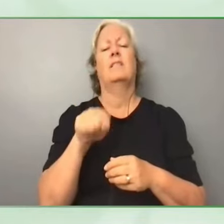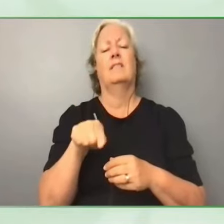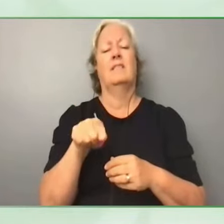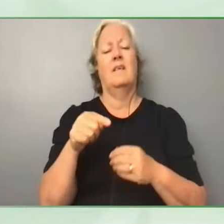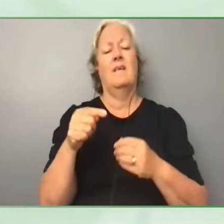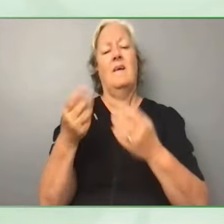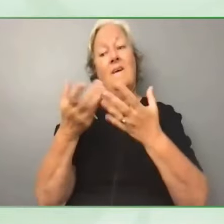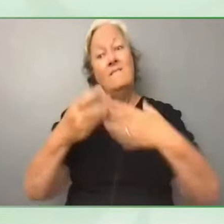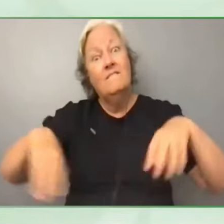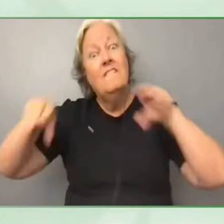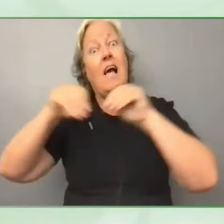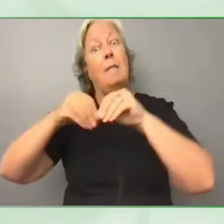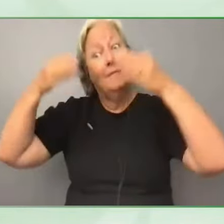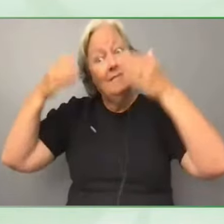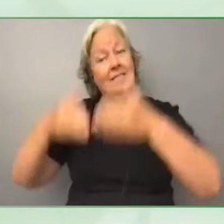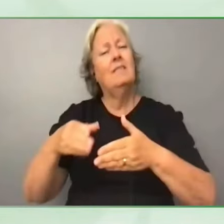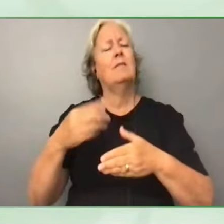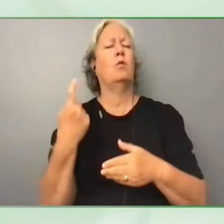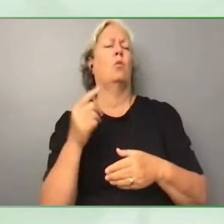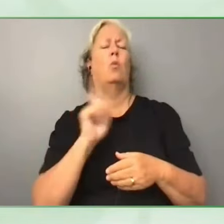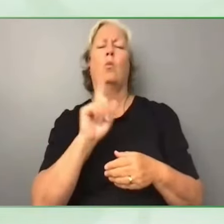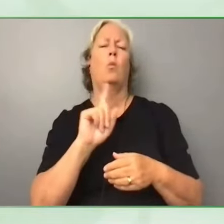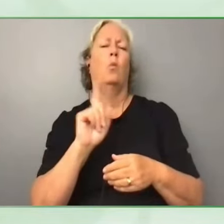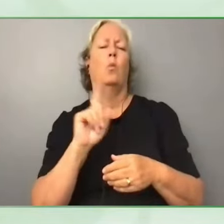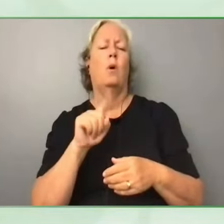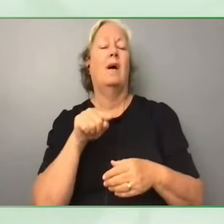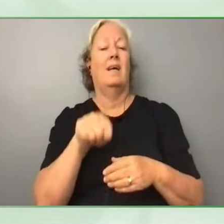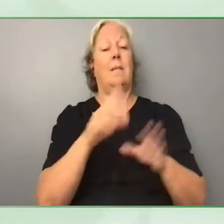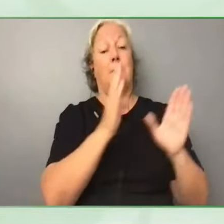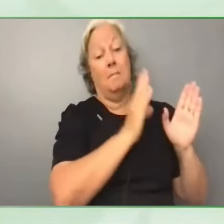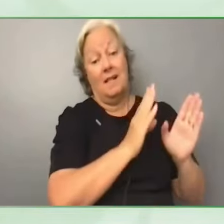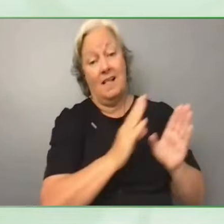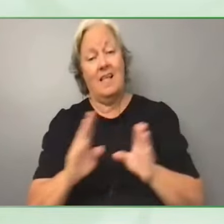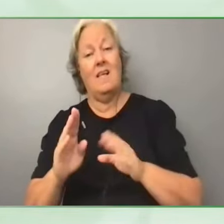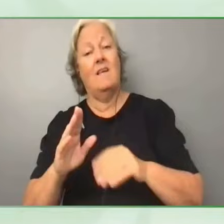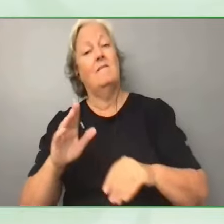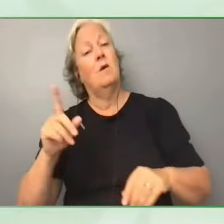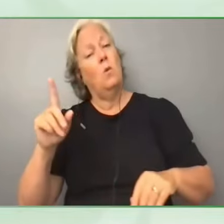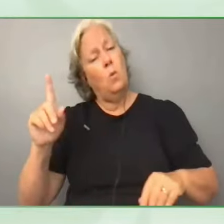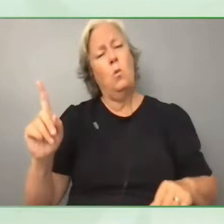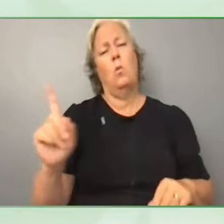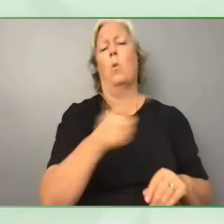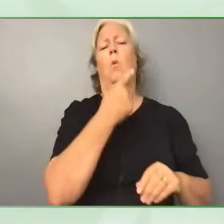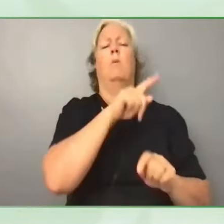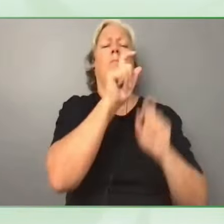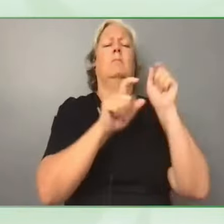It is a plan for every person with disabilities.